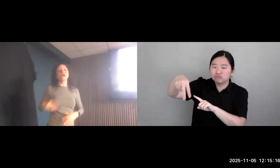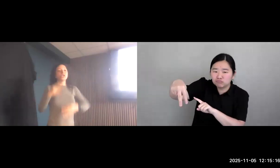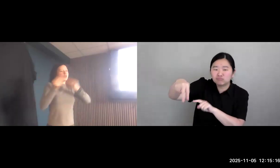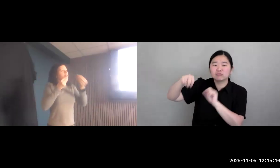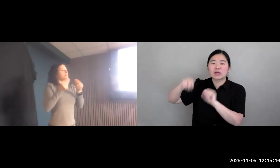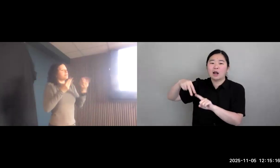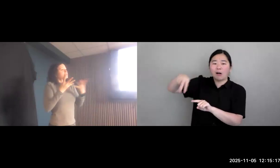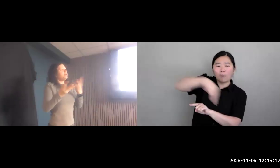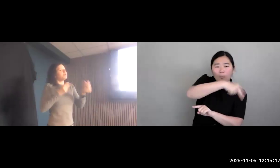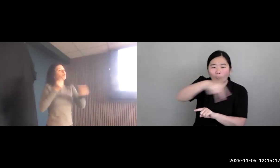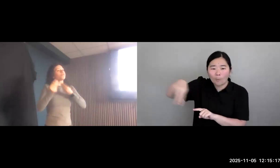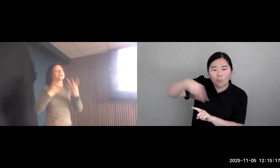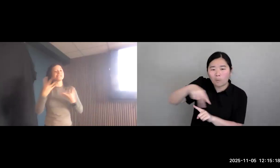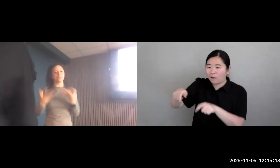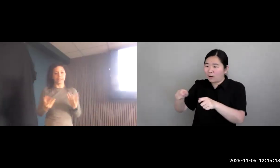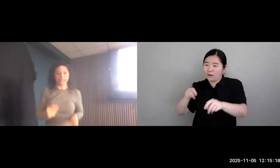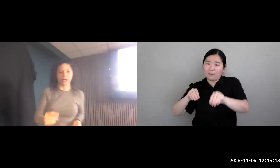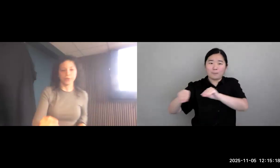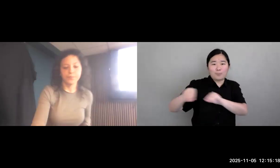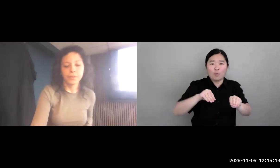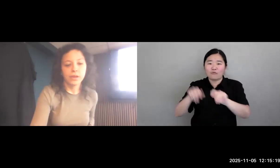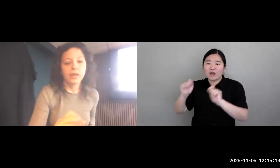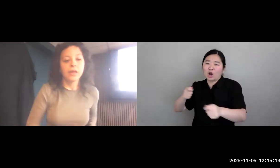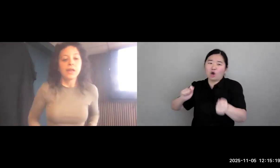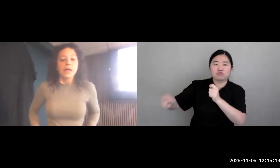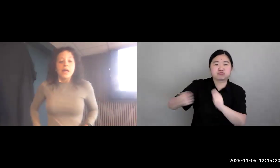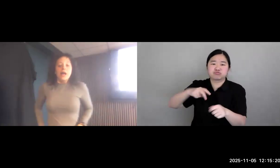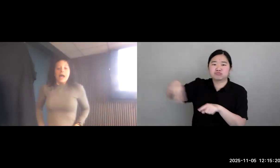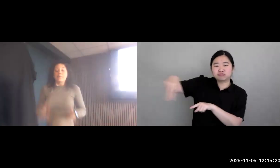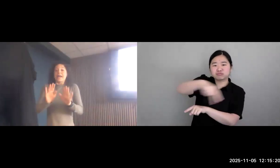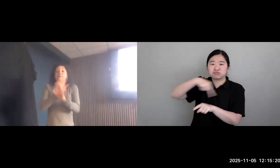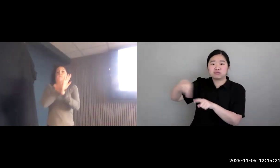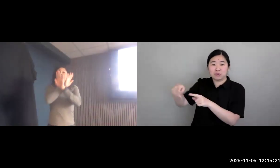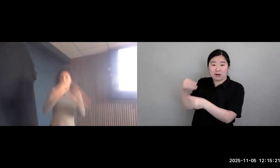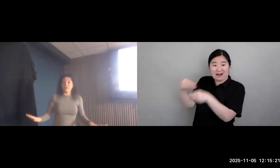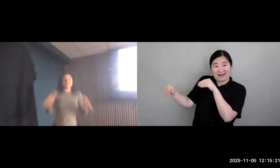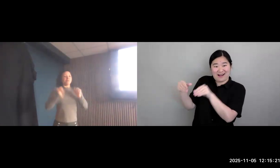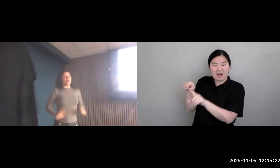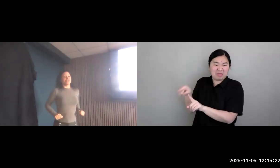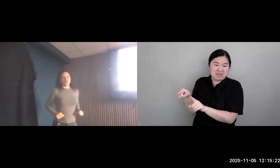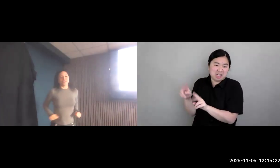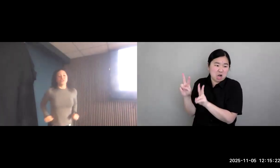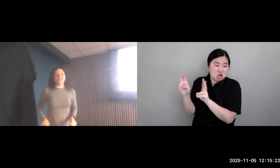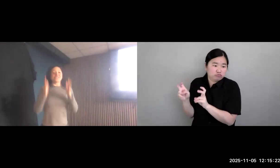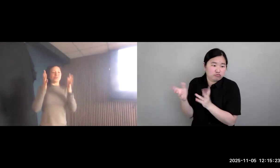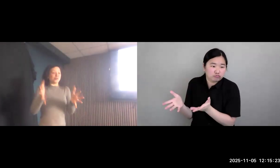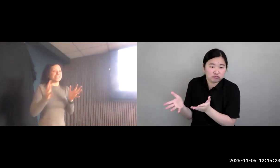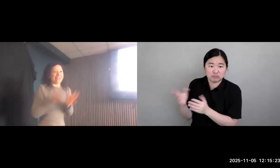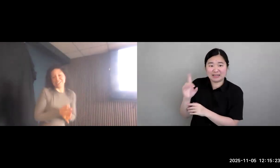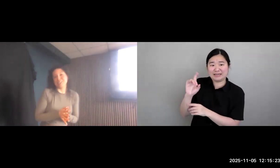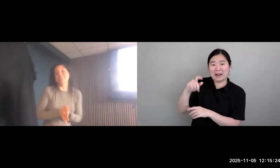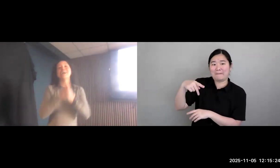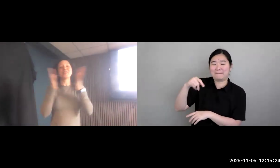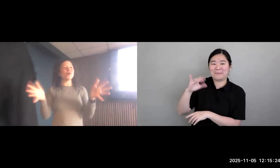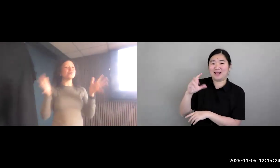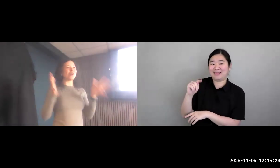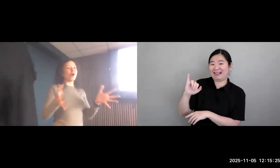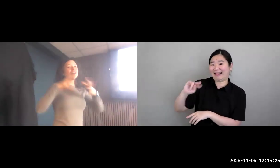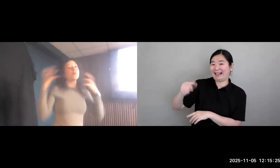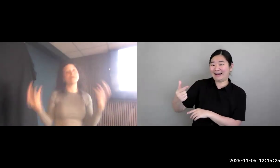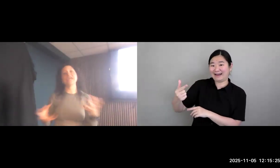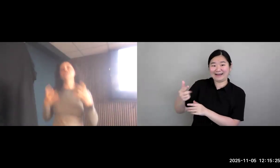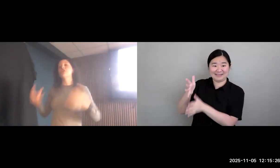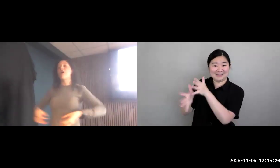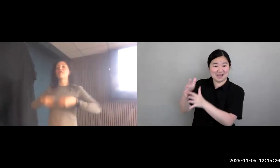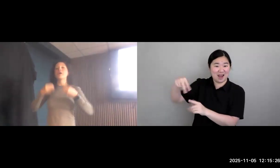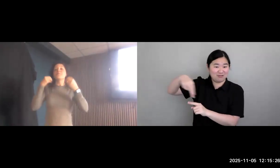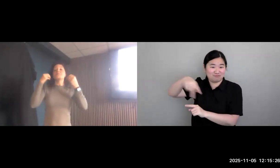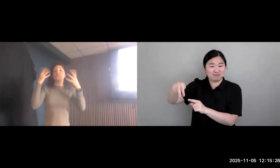So there's a bit more flexibility here. And my absolute favorite semiotic strategy is constructed action. Those are a combination of.